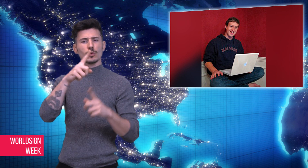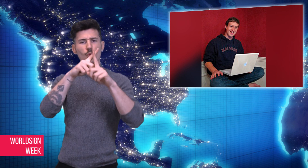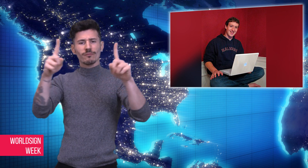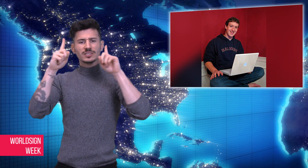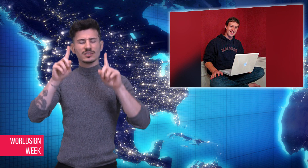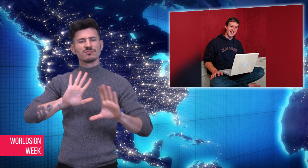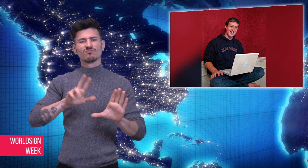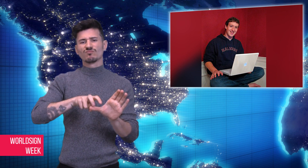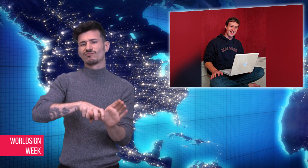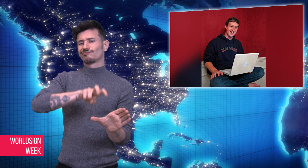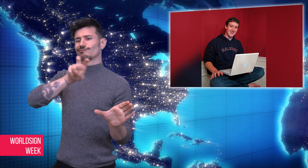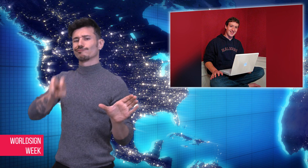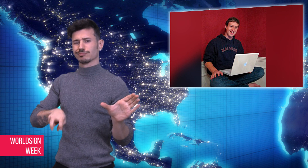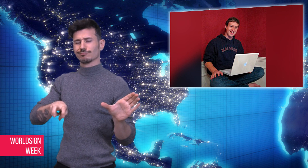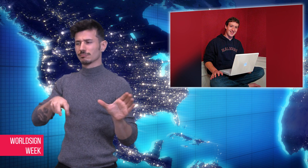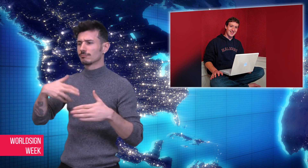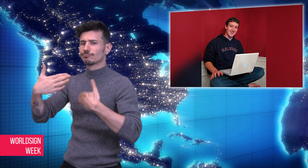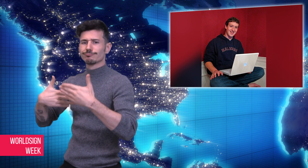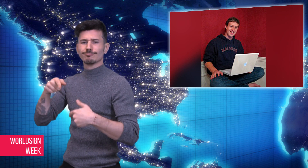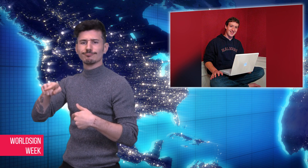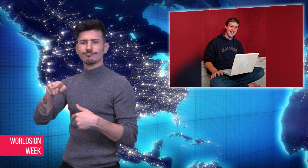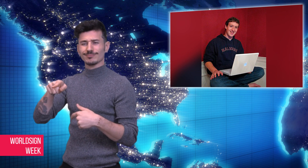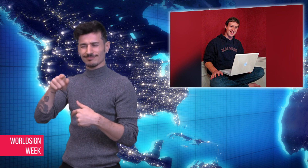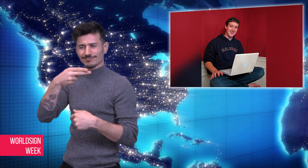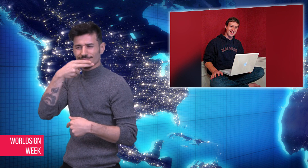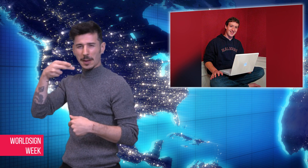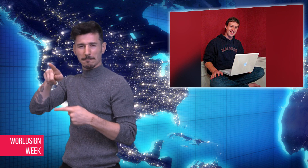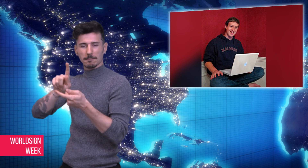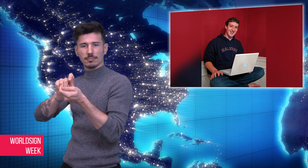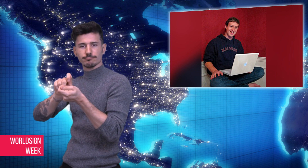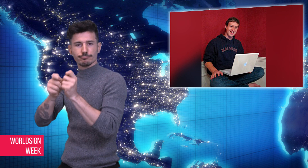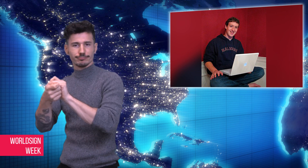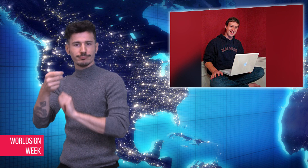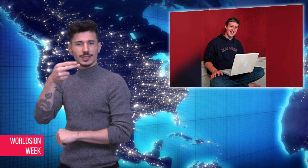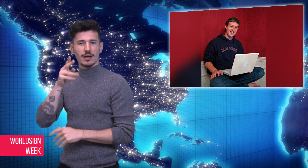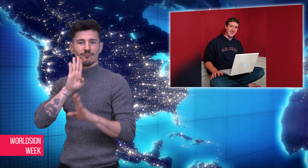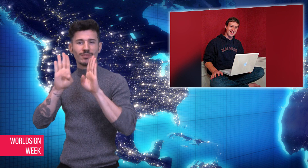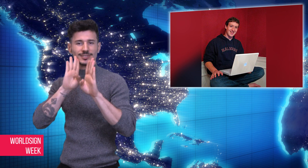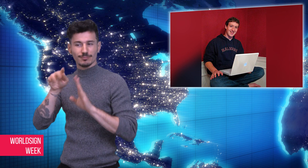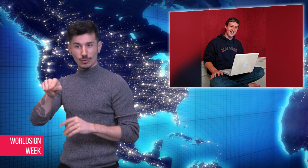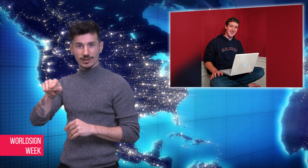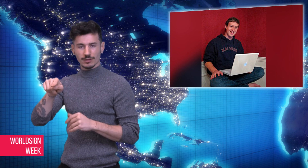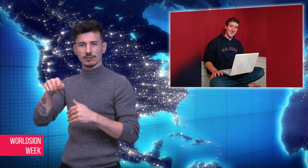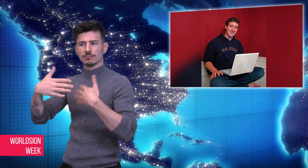After dropping out of college, Zuckerberg built